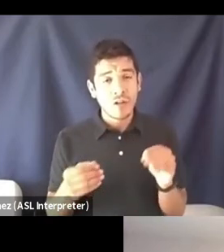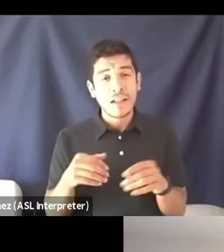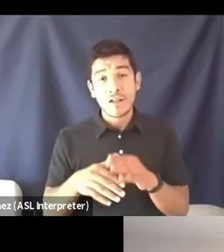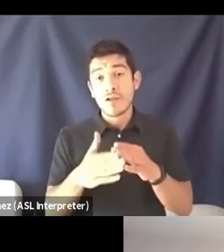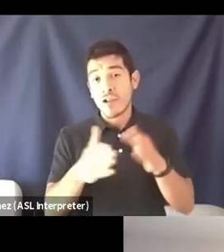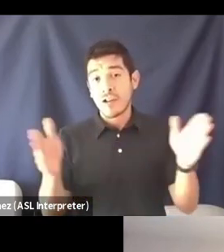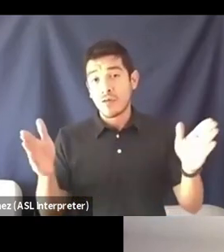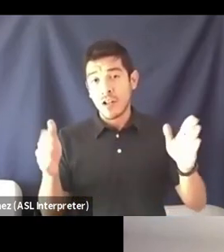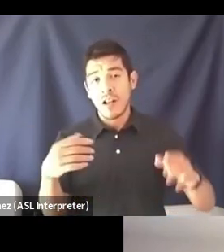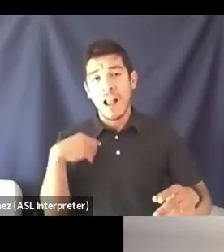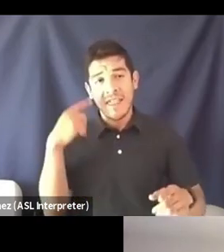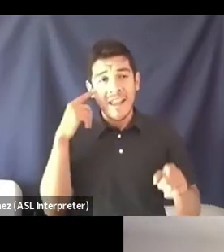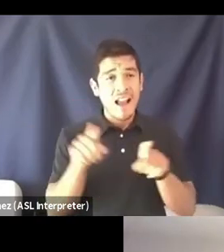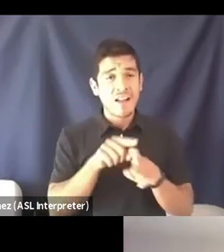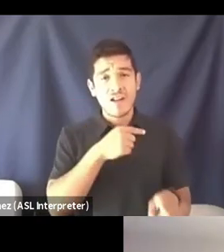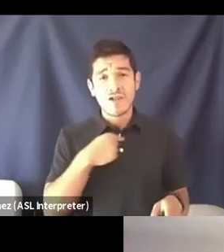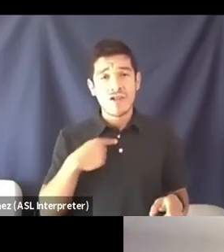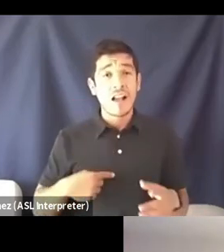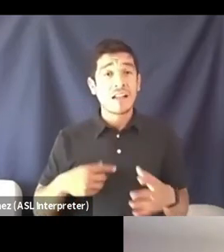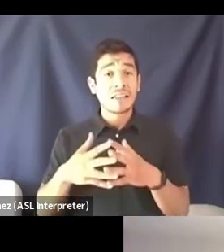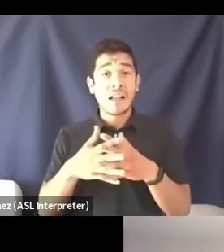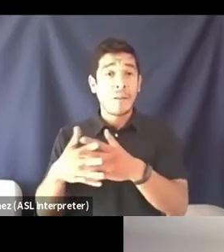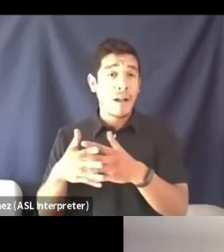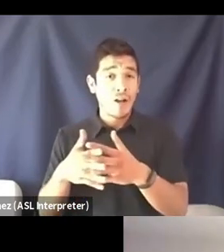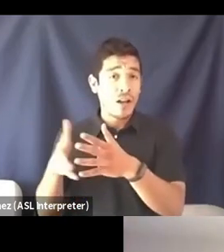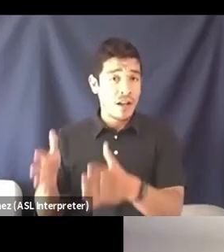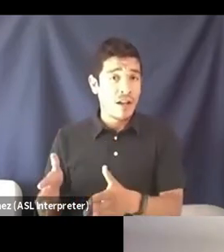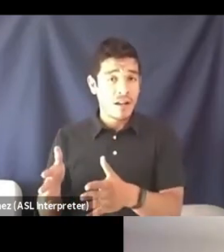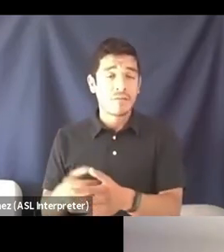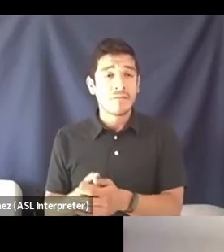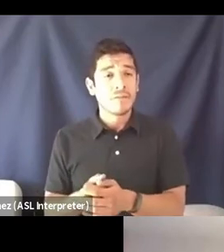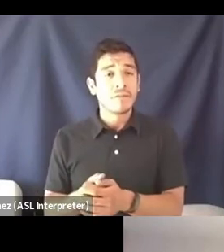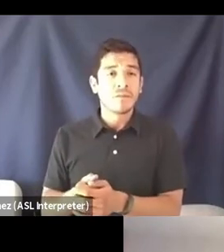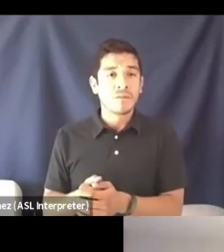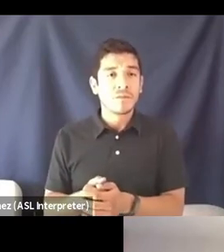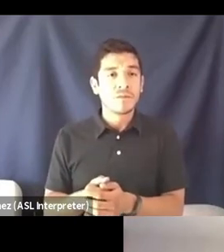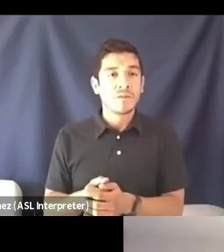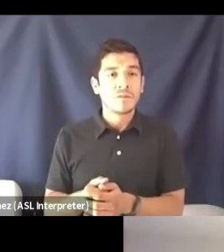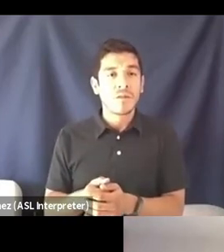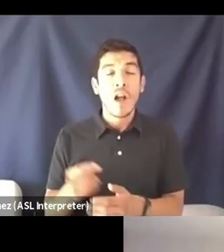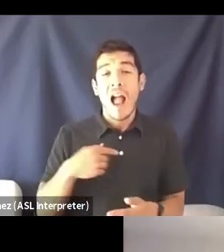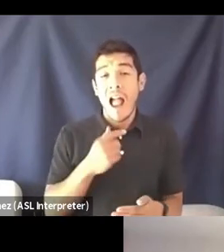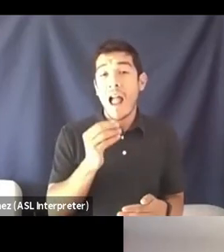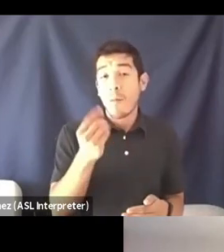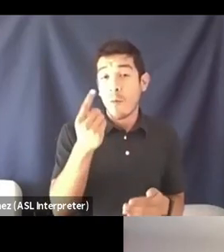as a Chinese American, you know. So there's one degree of remove there. But I followed that story.